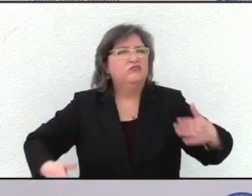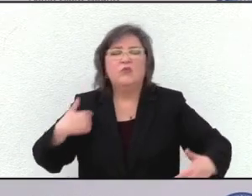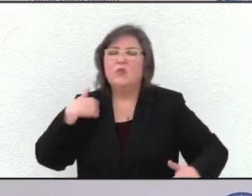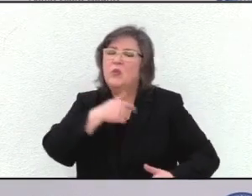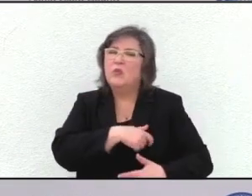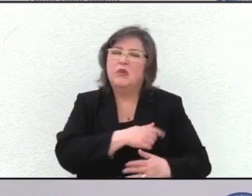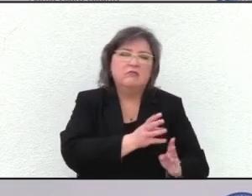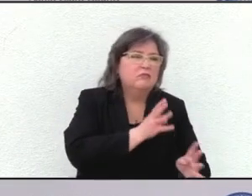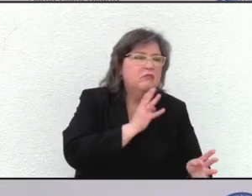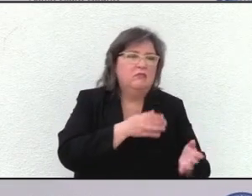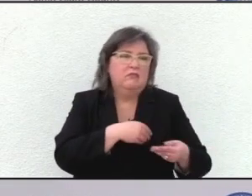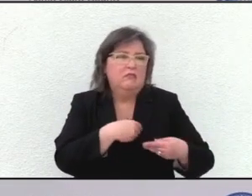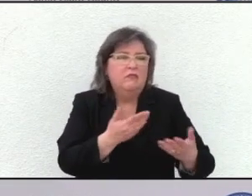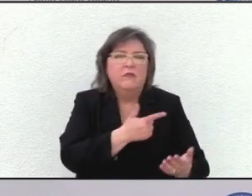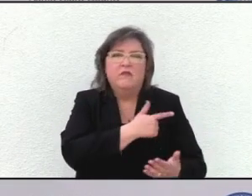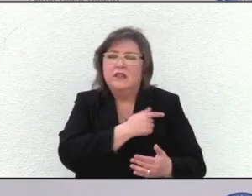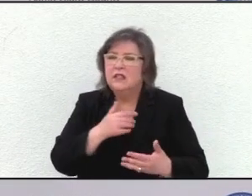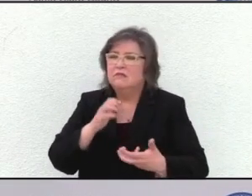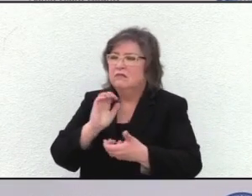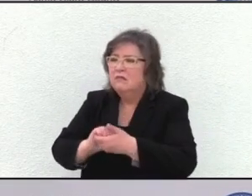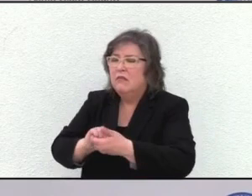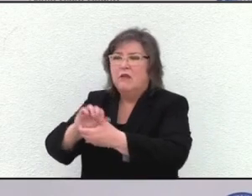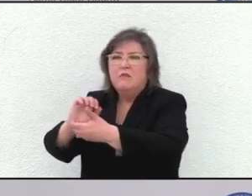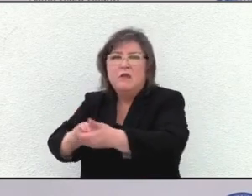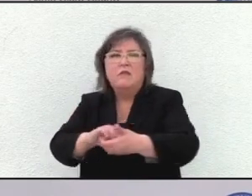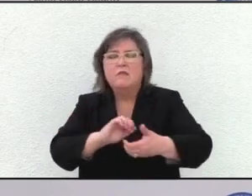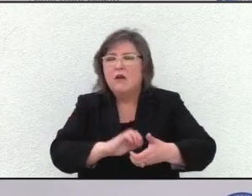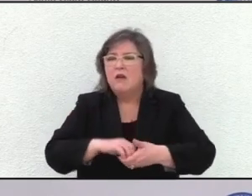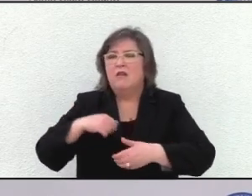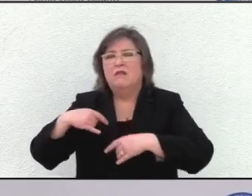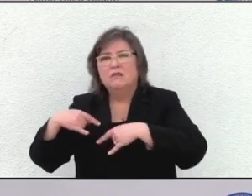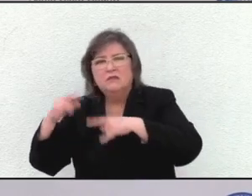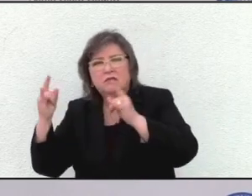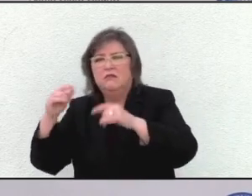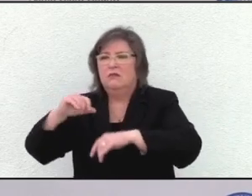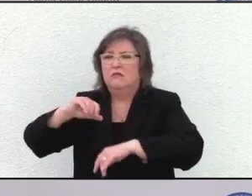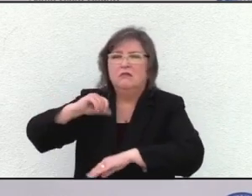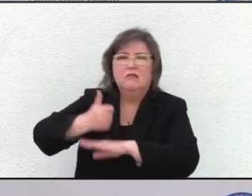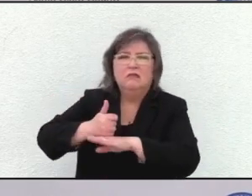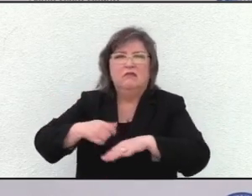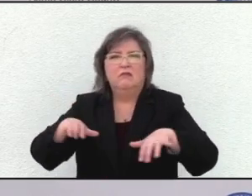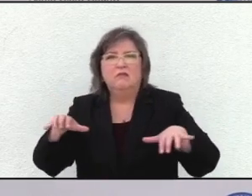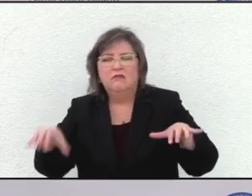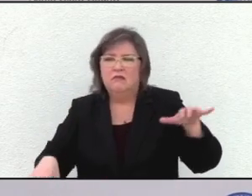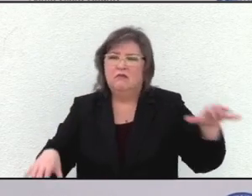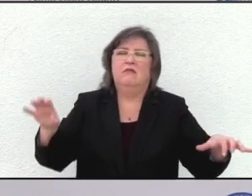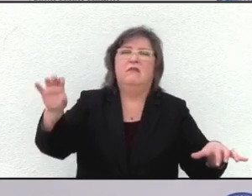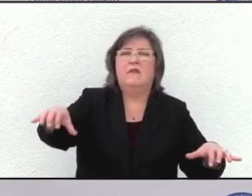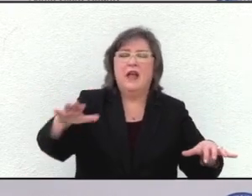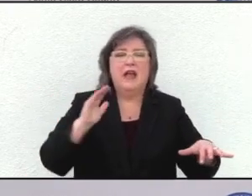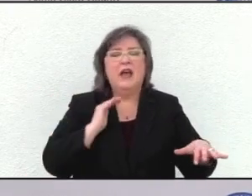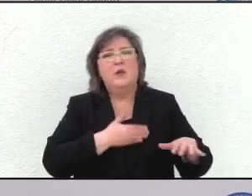partnerships with many, and right now, the system, as we have it, is working fairly well.